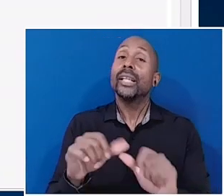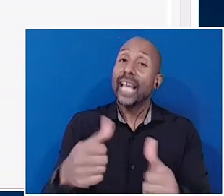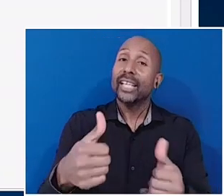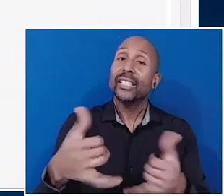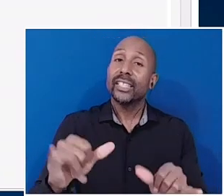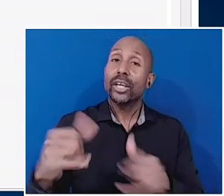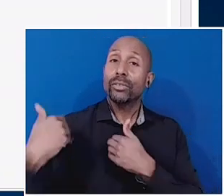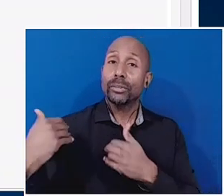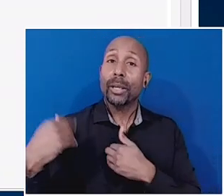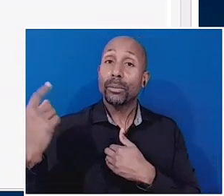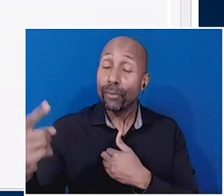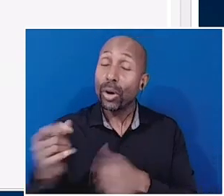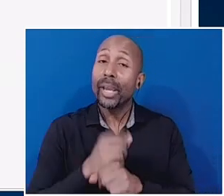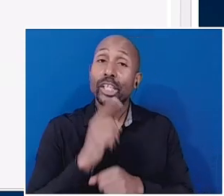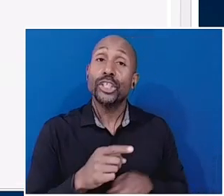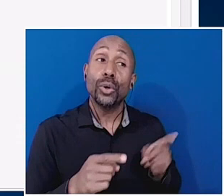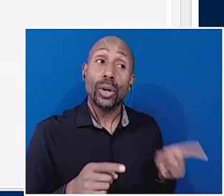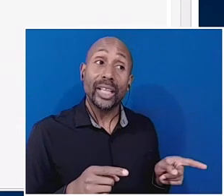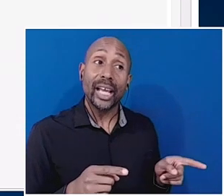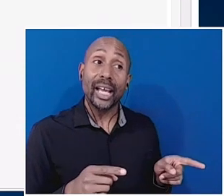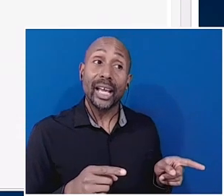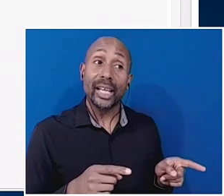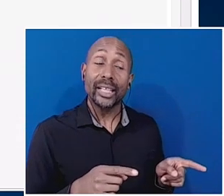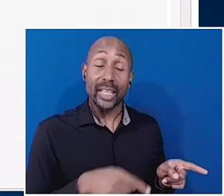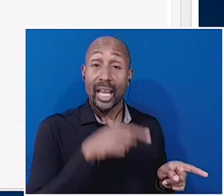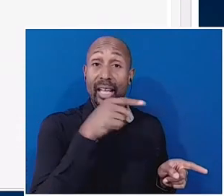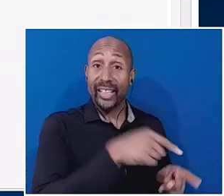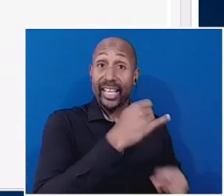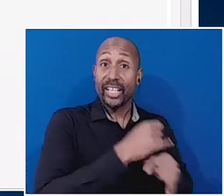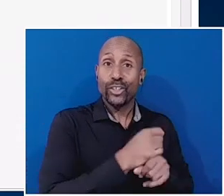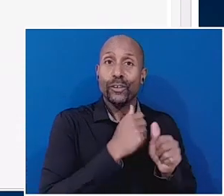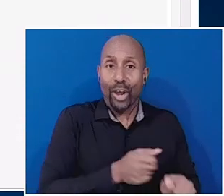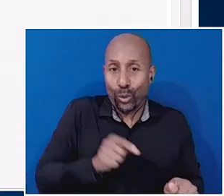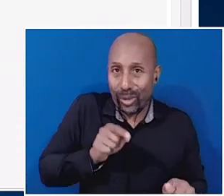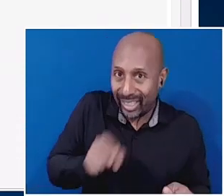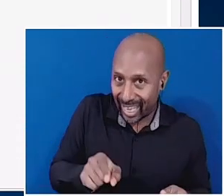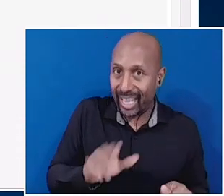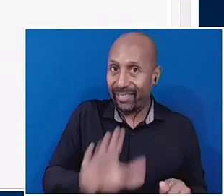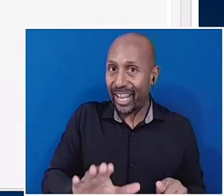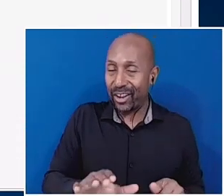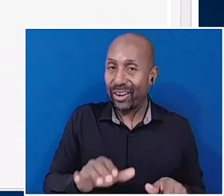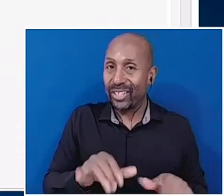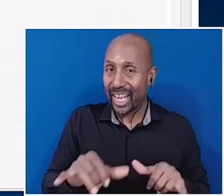So as part of the review of that institution's accreditation standards, if